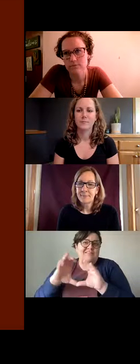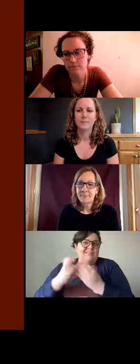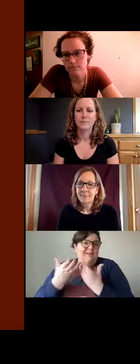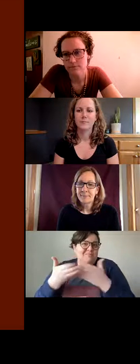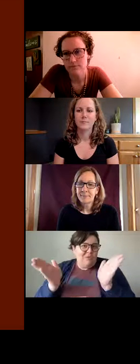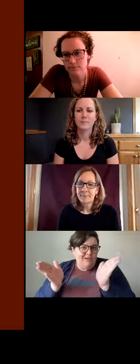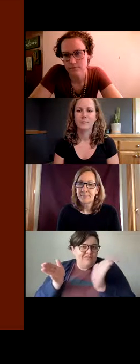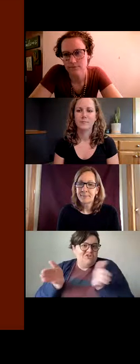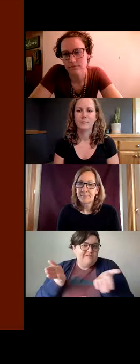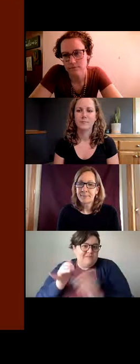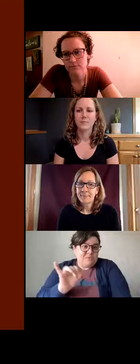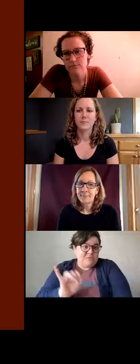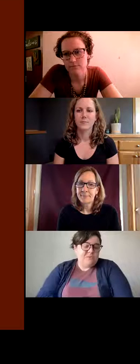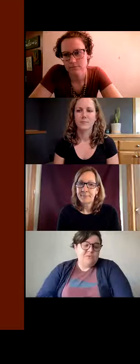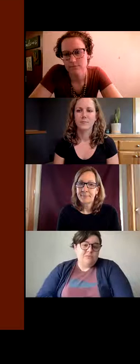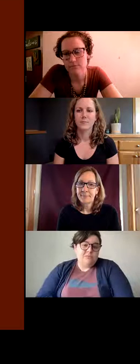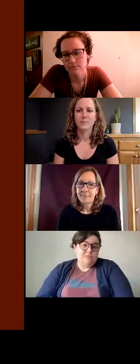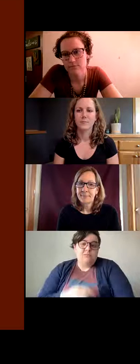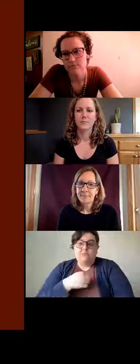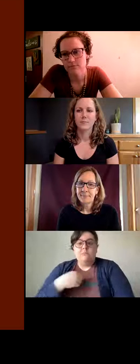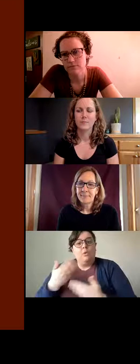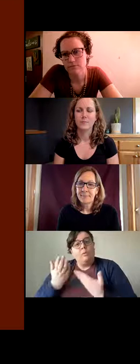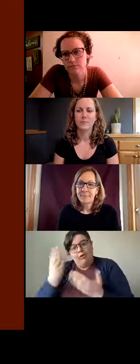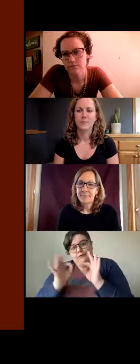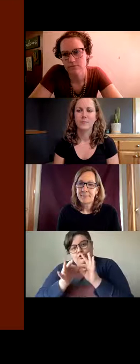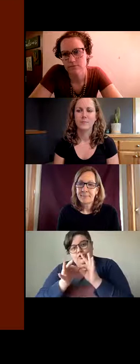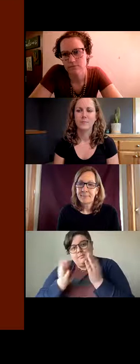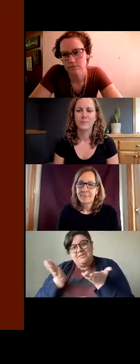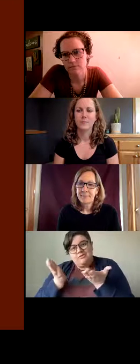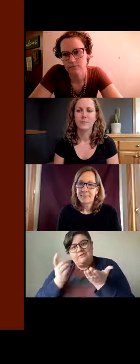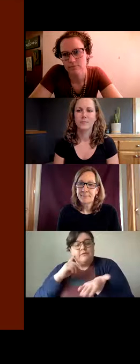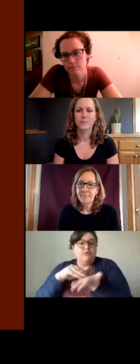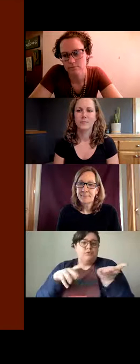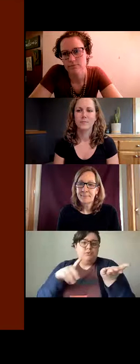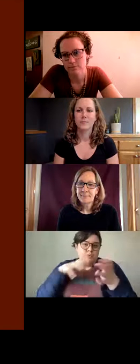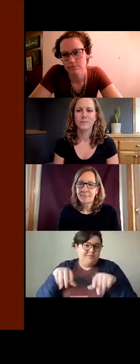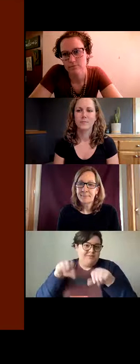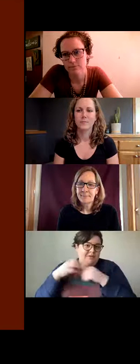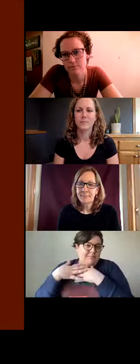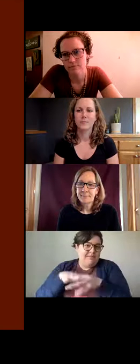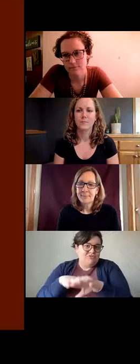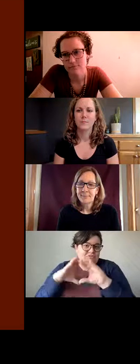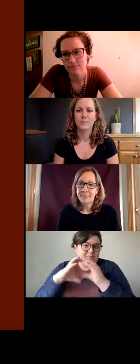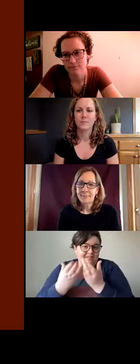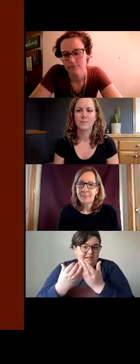students that do need it, and we provide class-wide services as well. We offer interpreting services